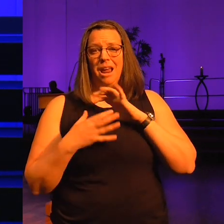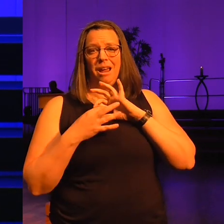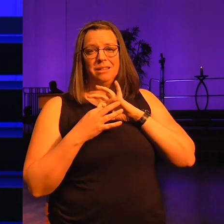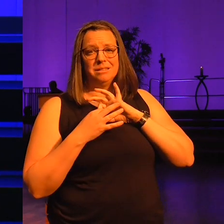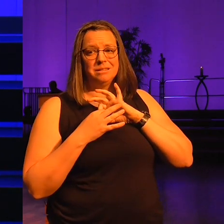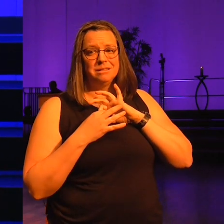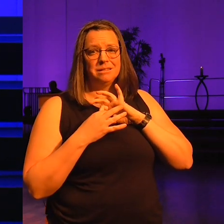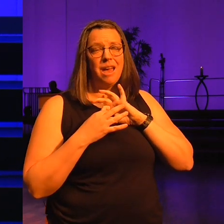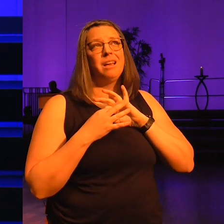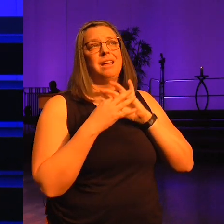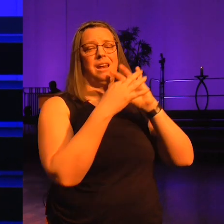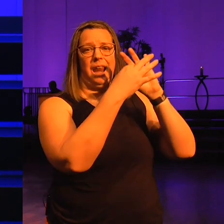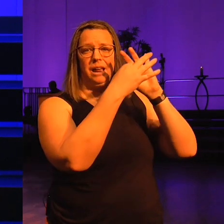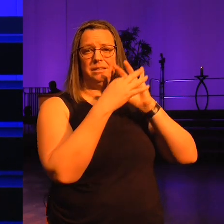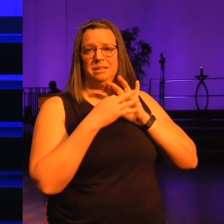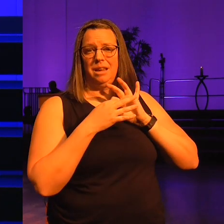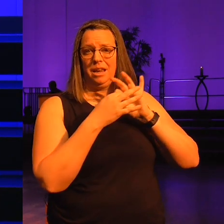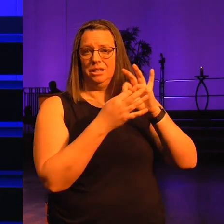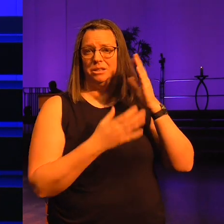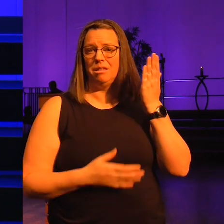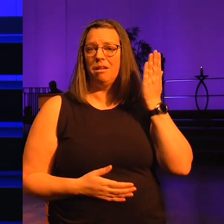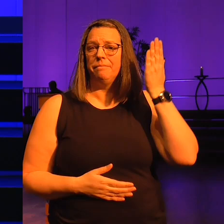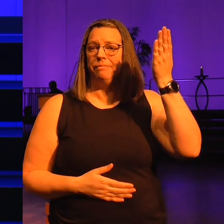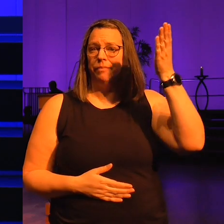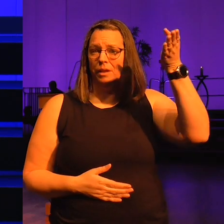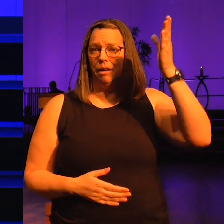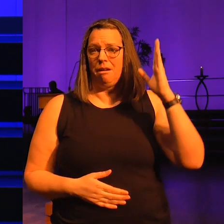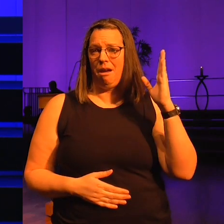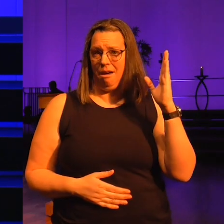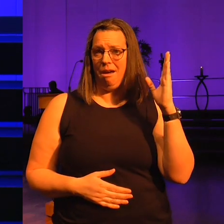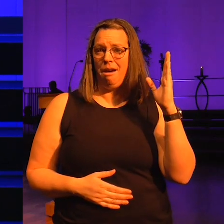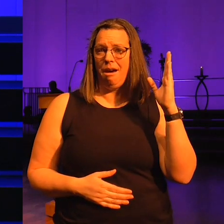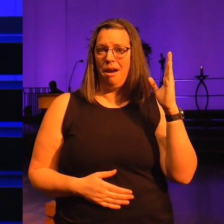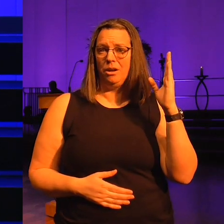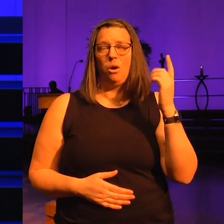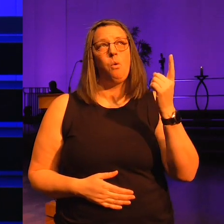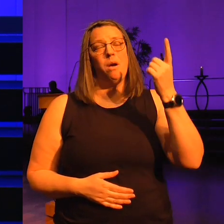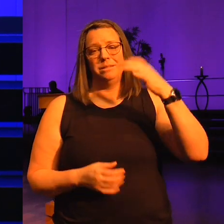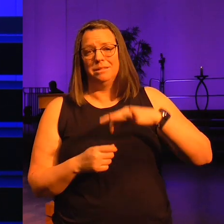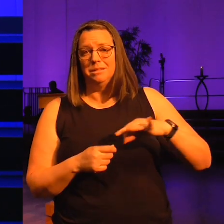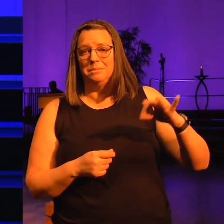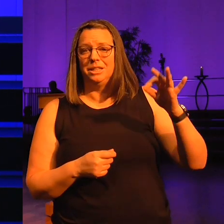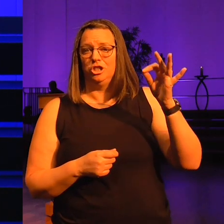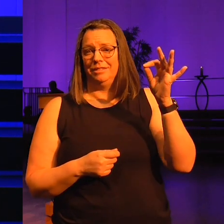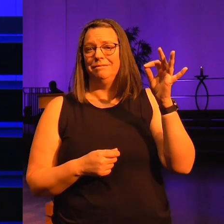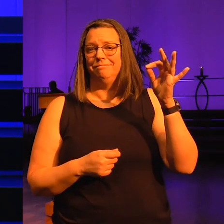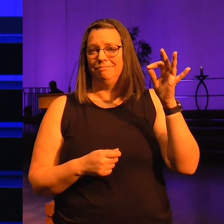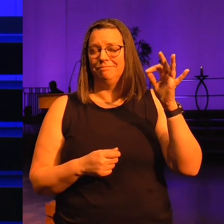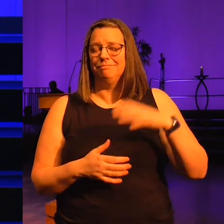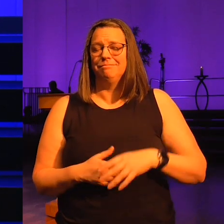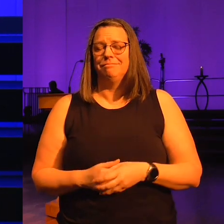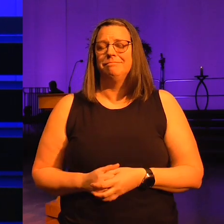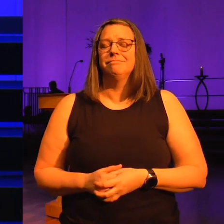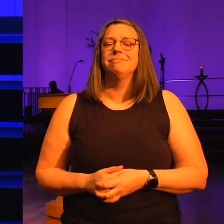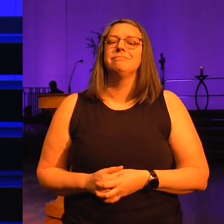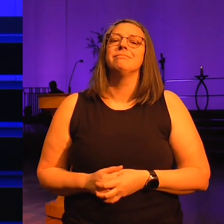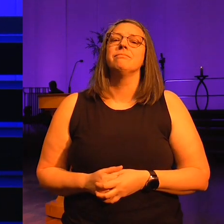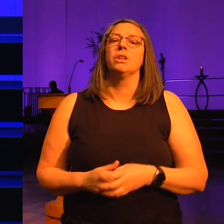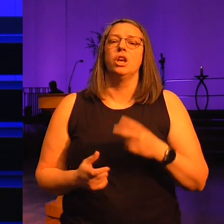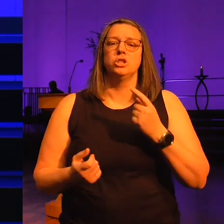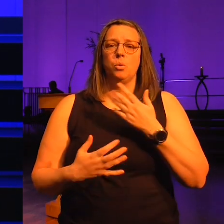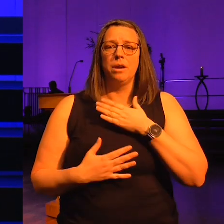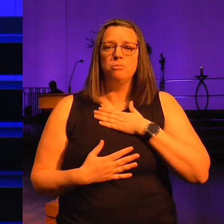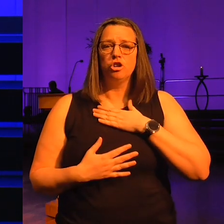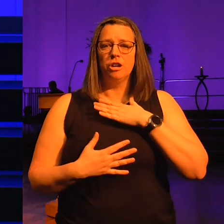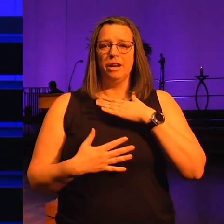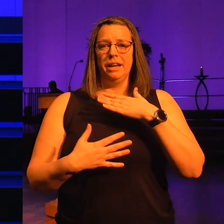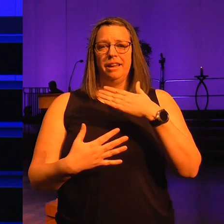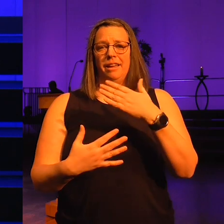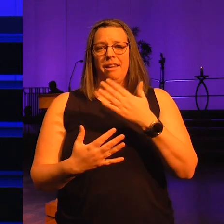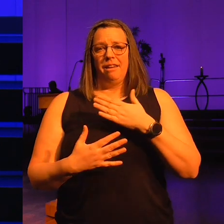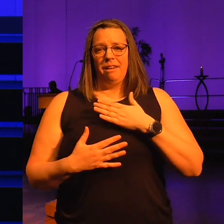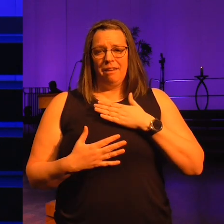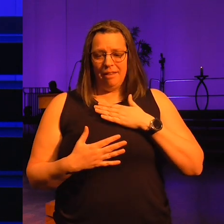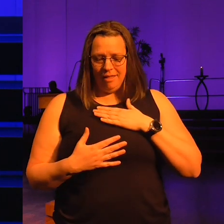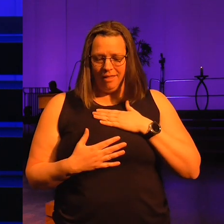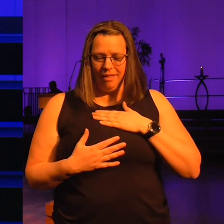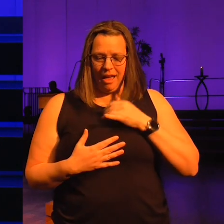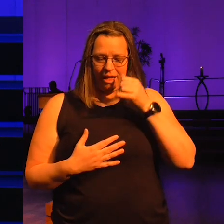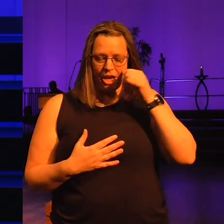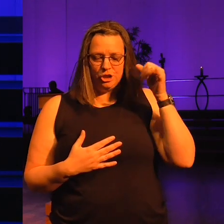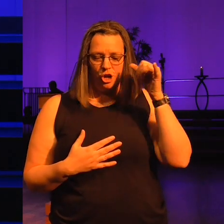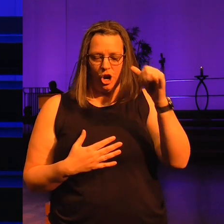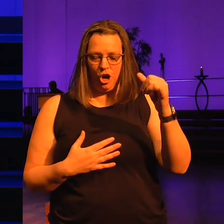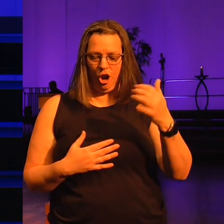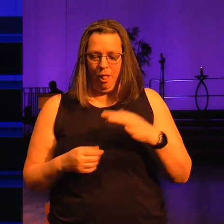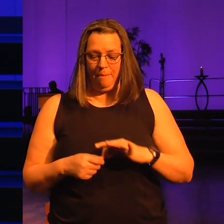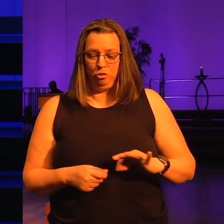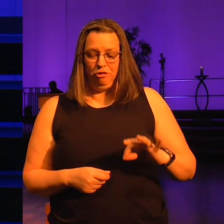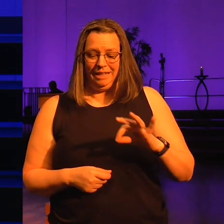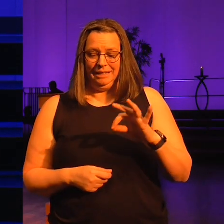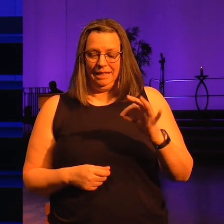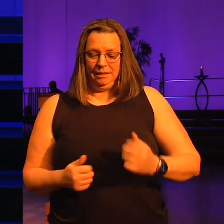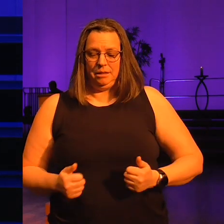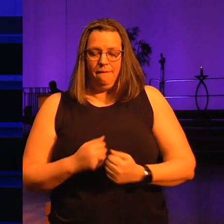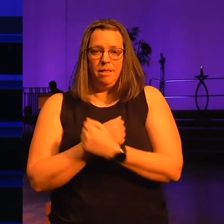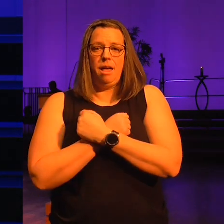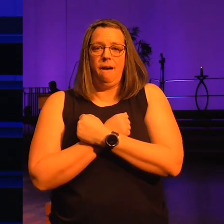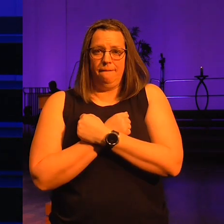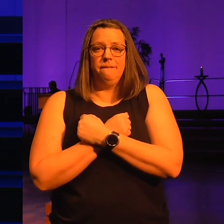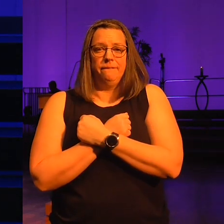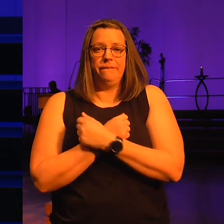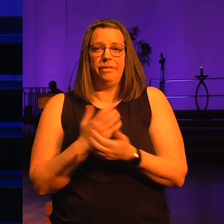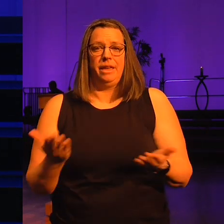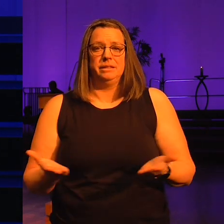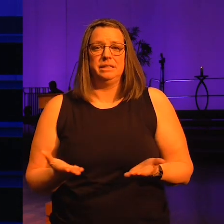one one God one spirit and so we breathe into that Eternal presence of love that is here right now